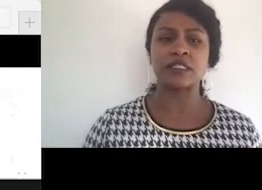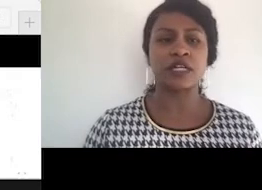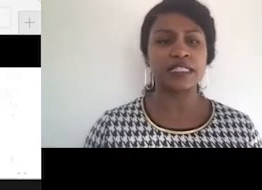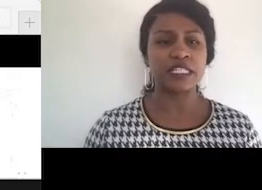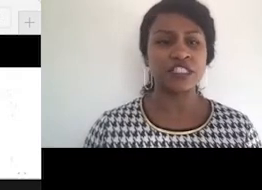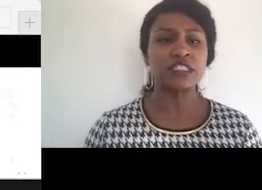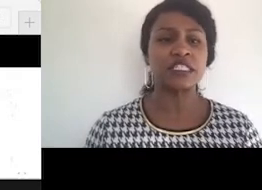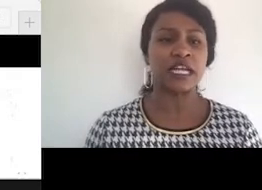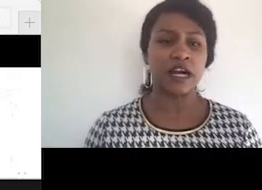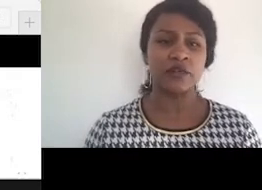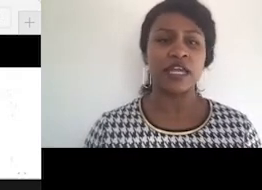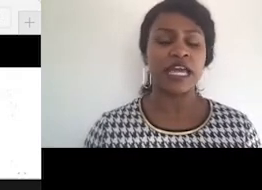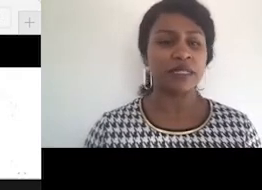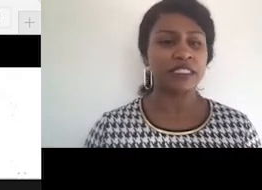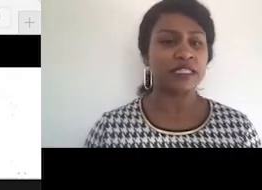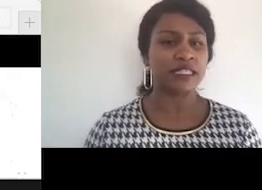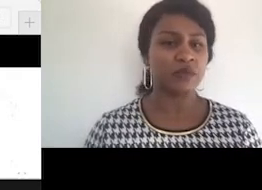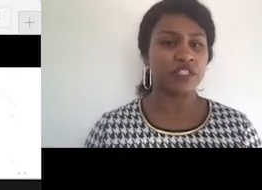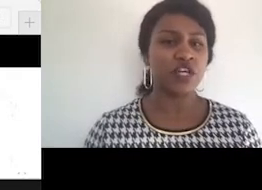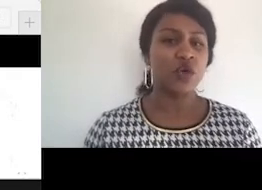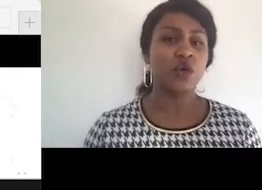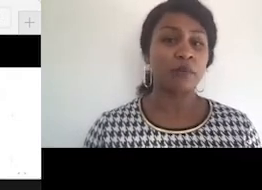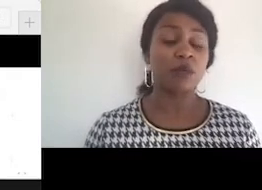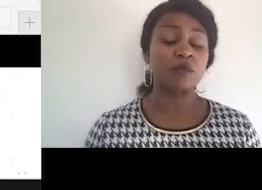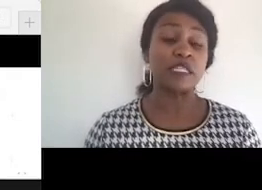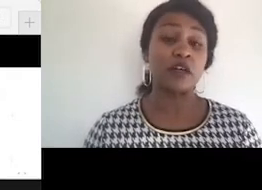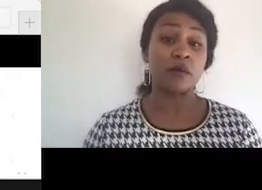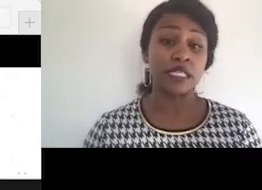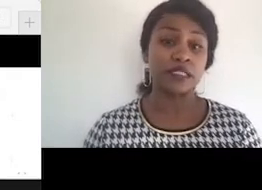organizations in Calgary, Edmonton, and Lethbridge, who are probably committed